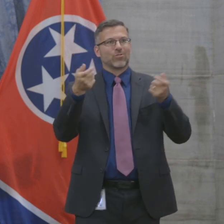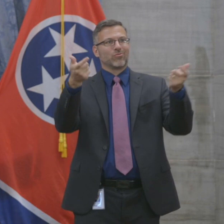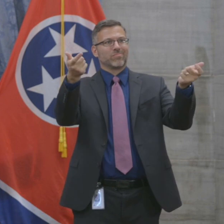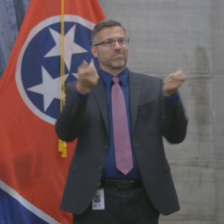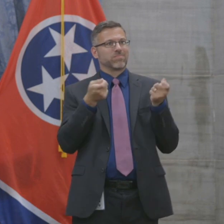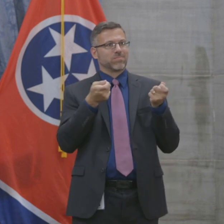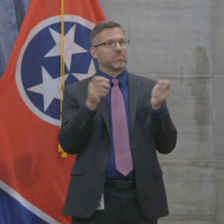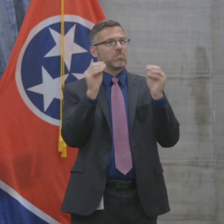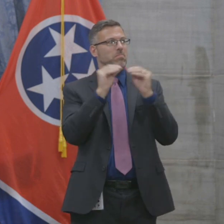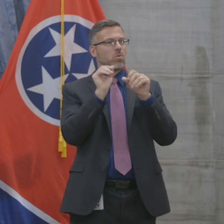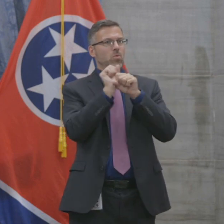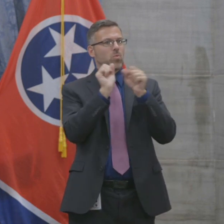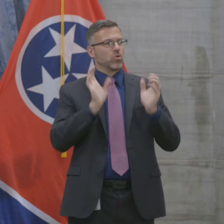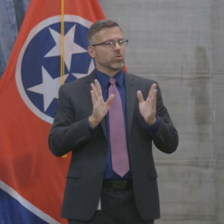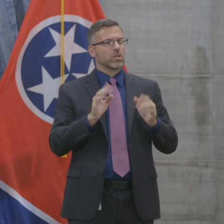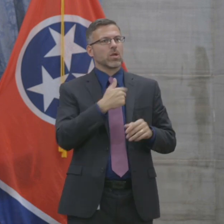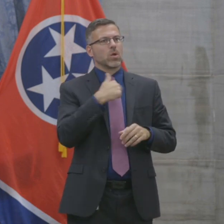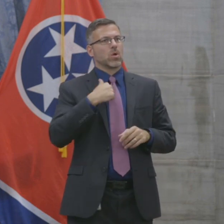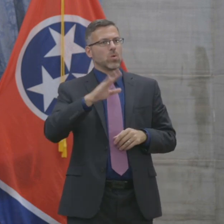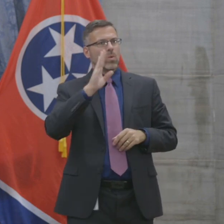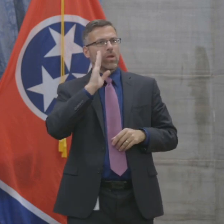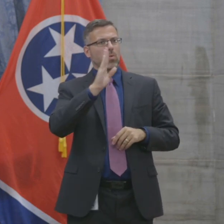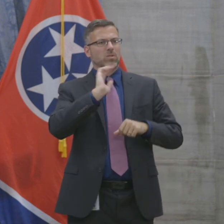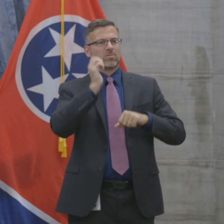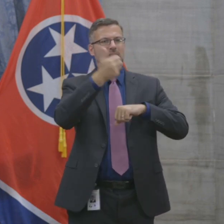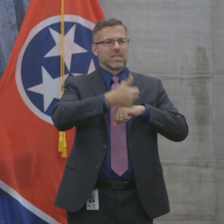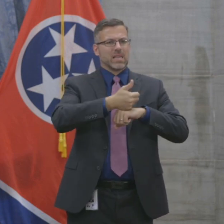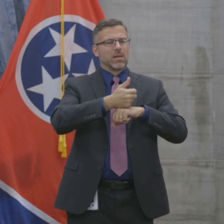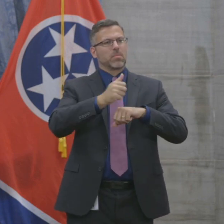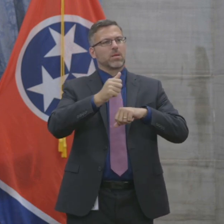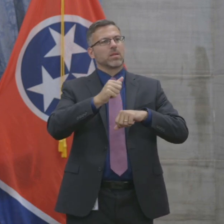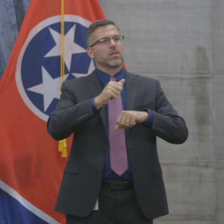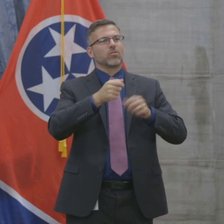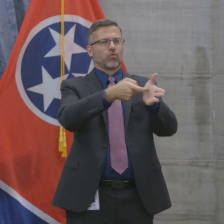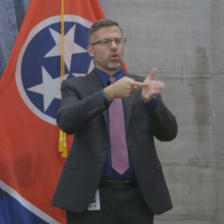to those who find themselves in a period, an extended period of